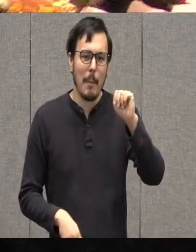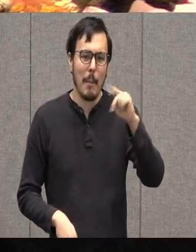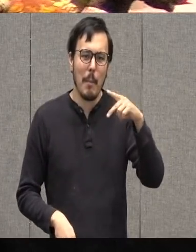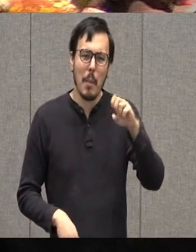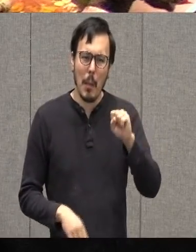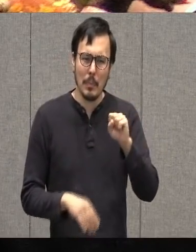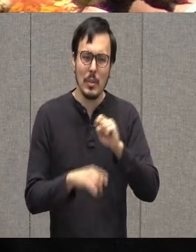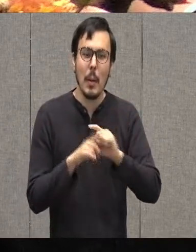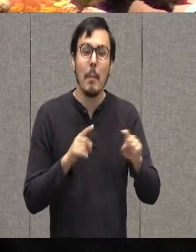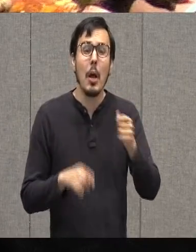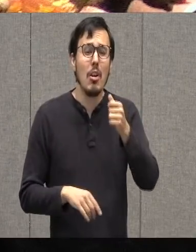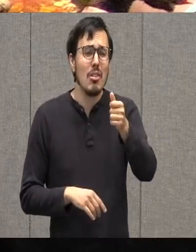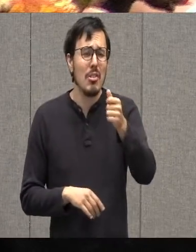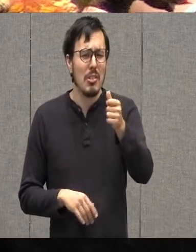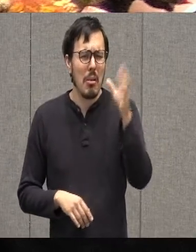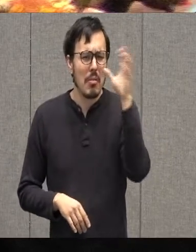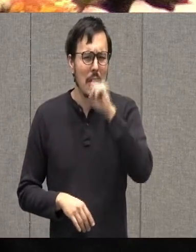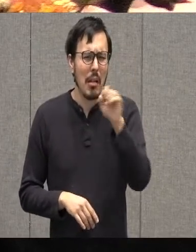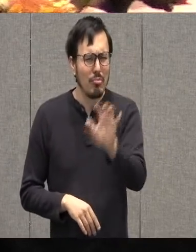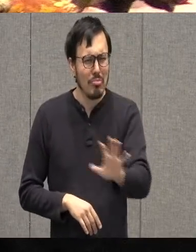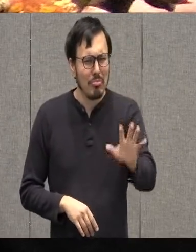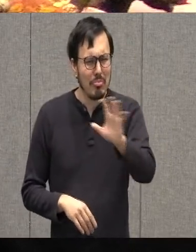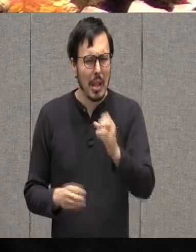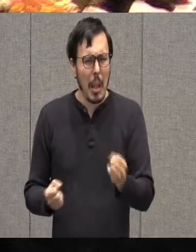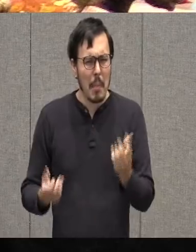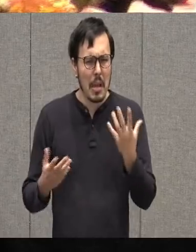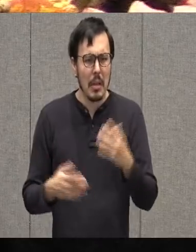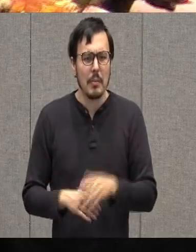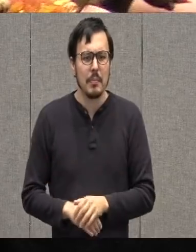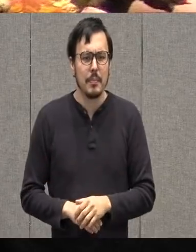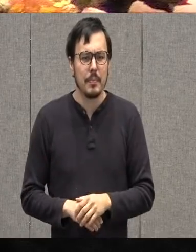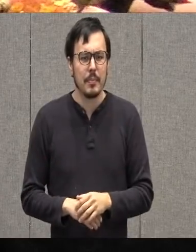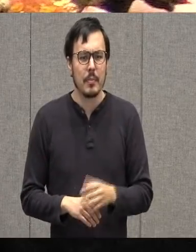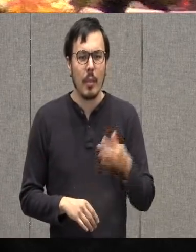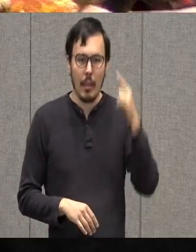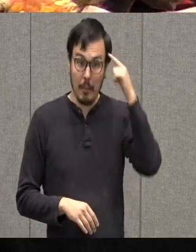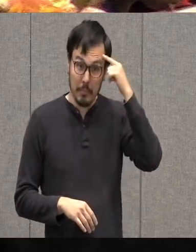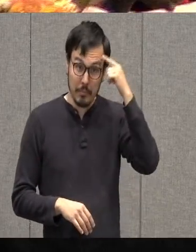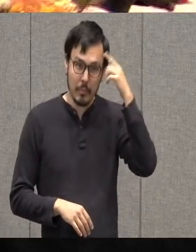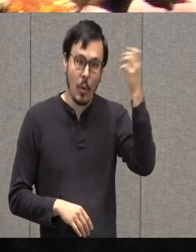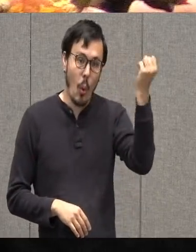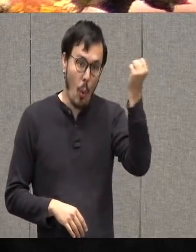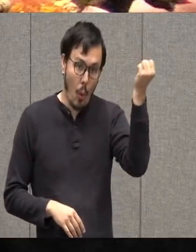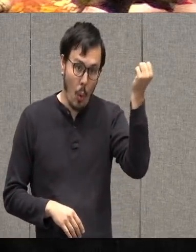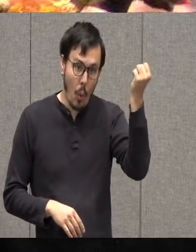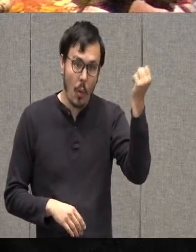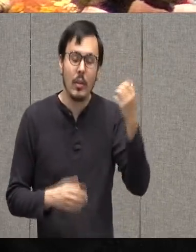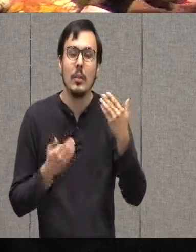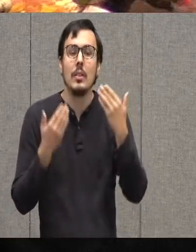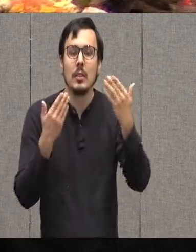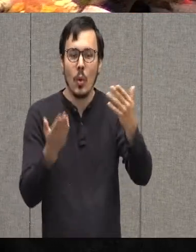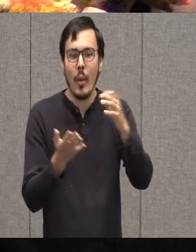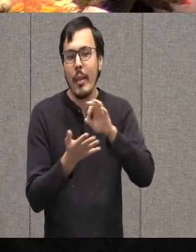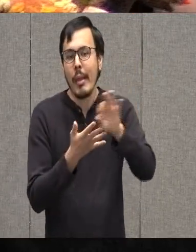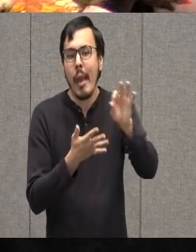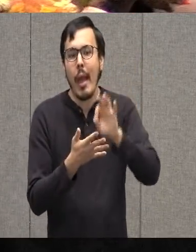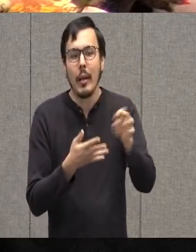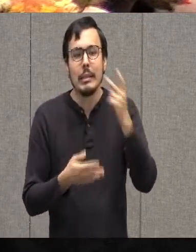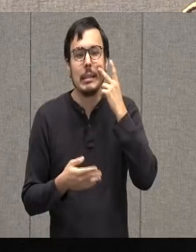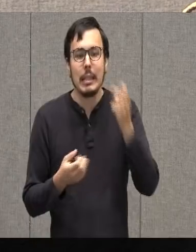Now that you have that number in your head, let's count and see how close we got. I'm gonna just dump 'em out.